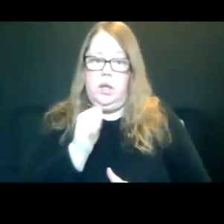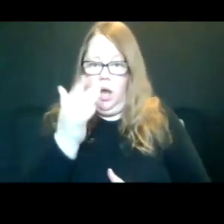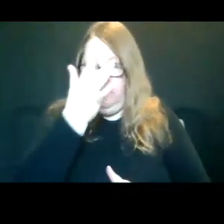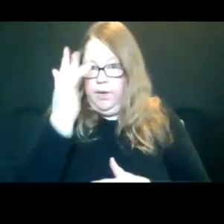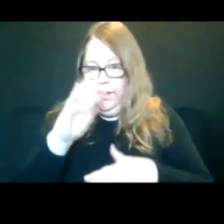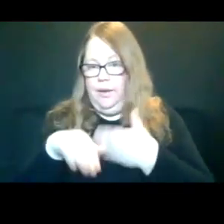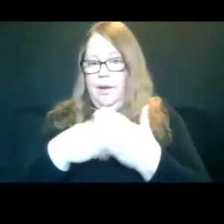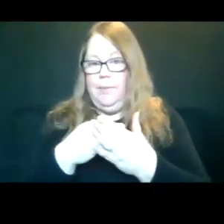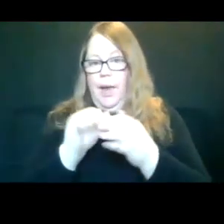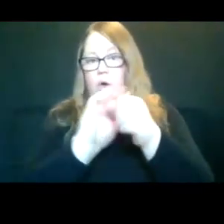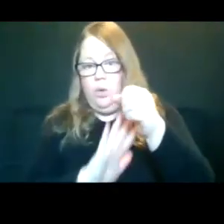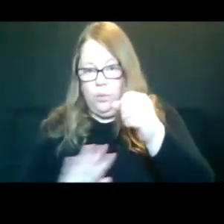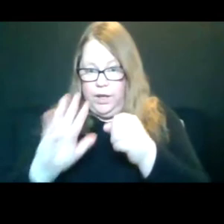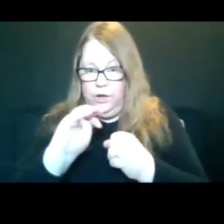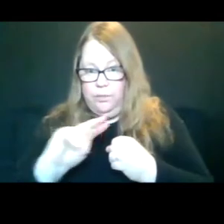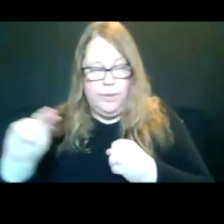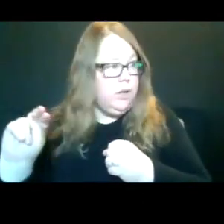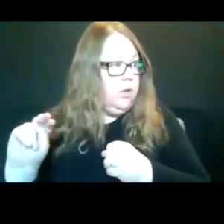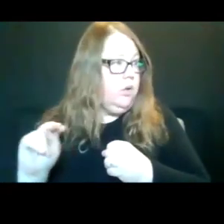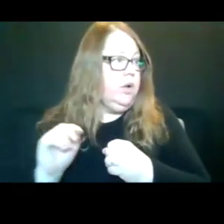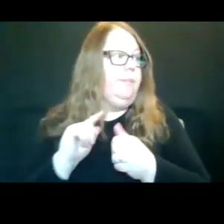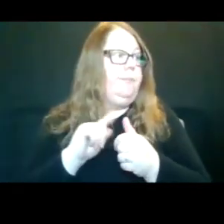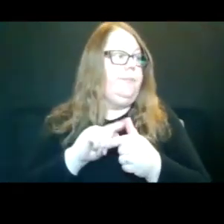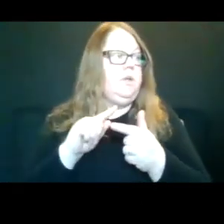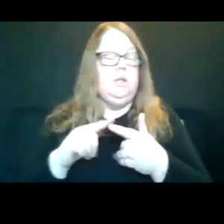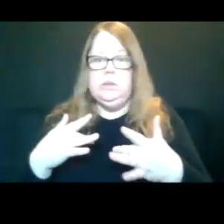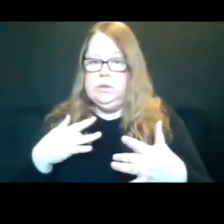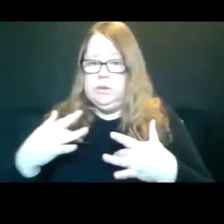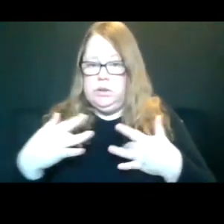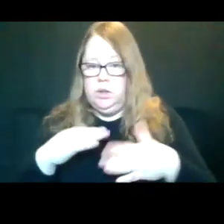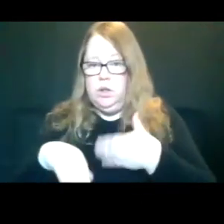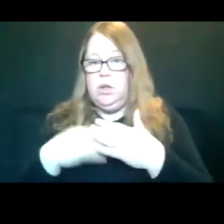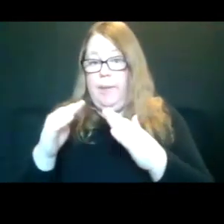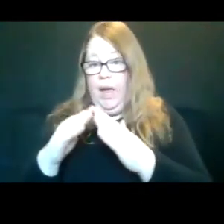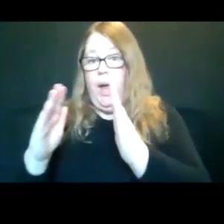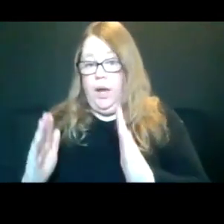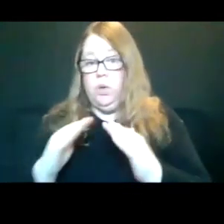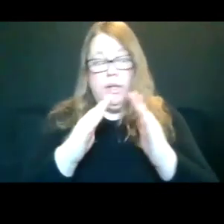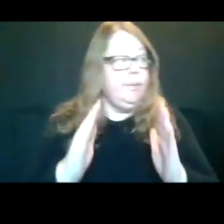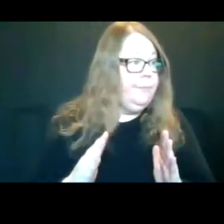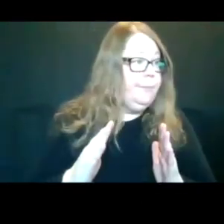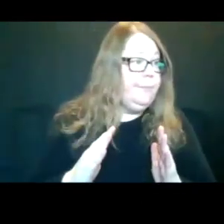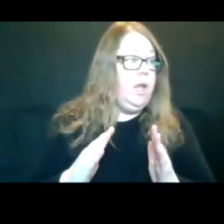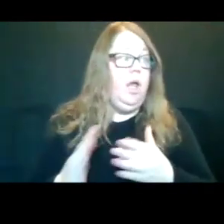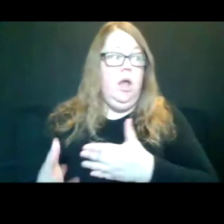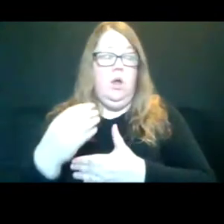Minnesota • Concerns about housing, including landlord-renter